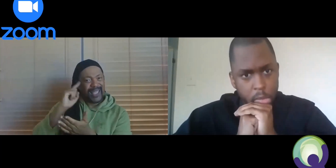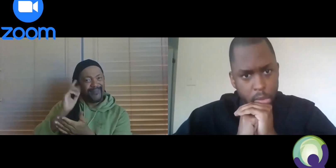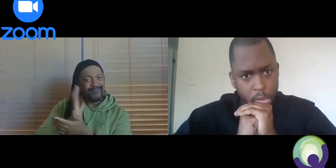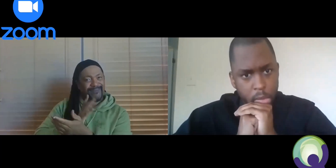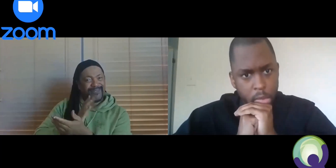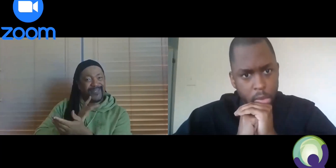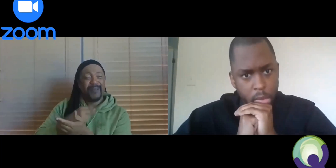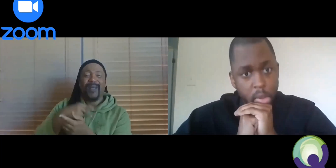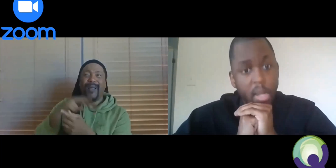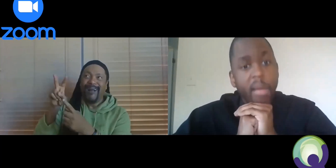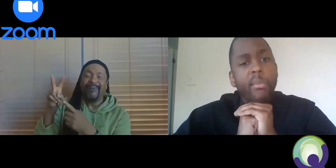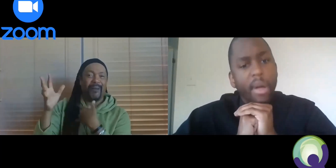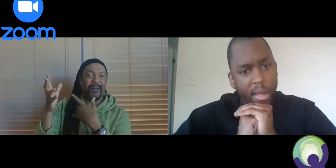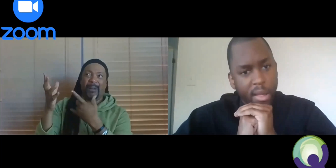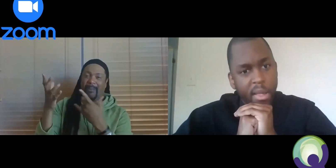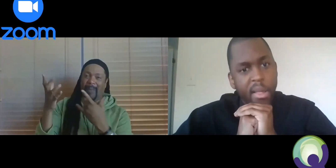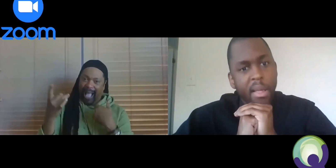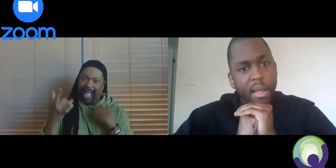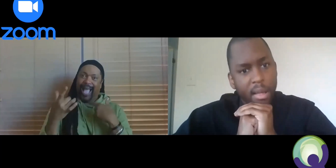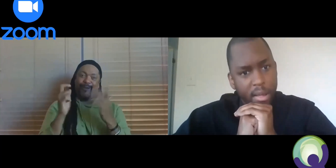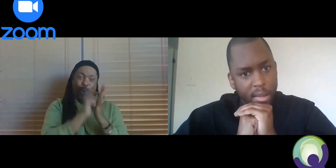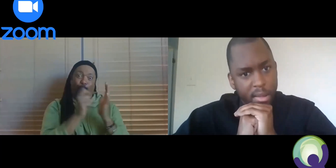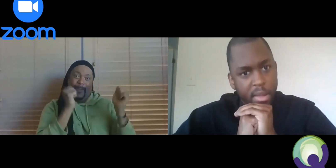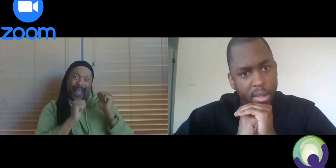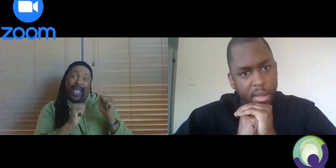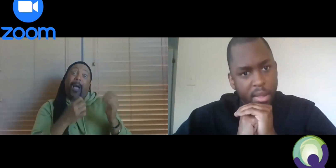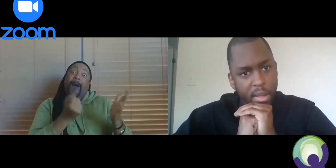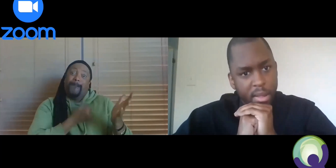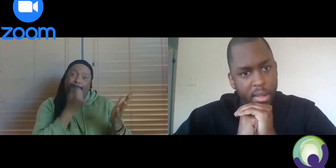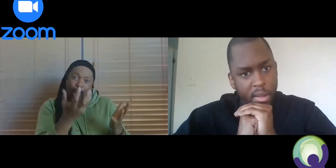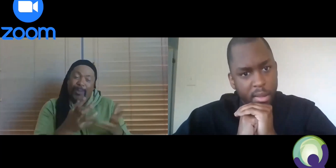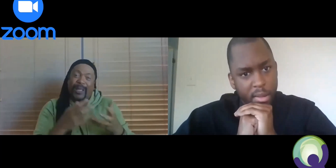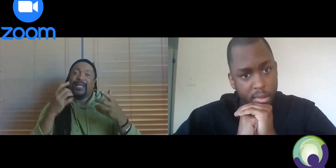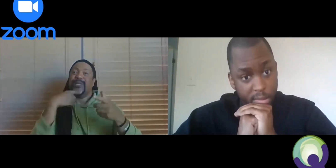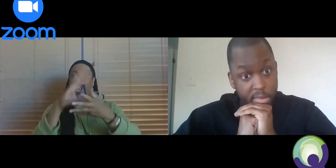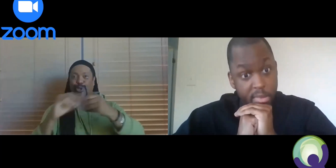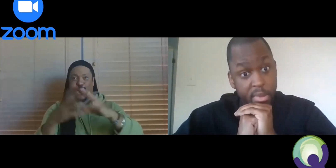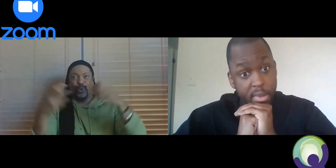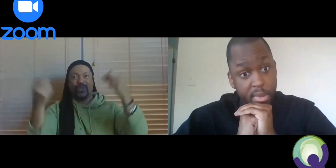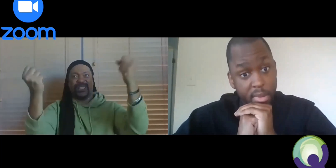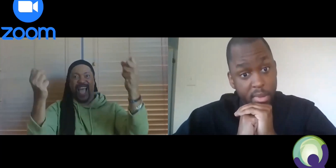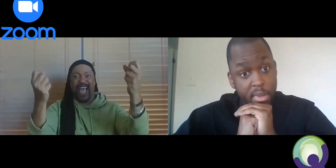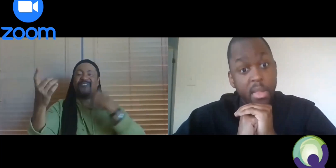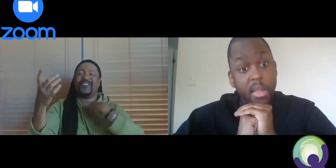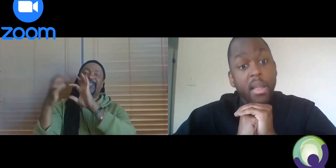He wrote expressive poems. He was BlackDeaf. I write plays and express through stories about